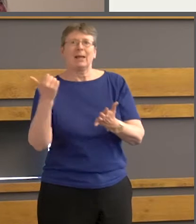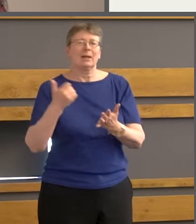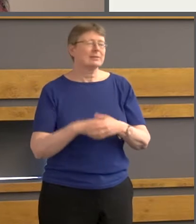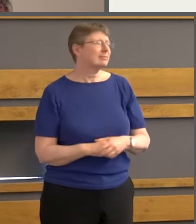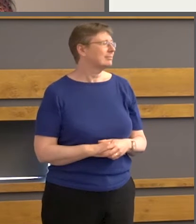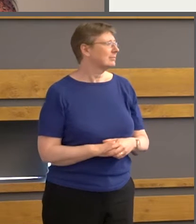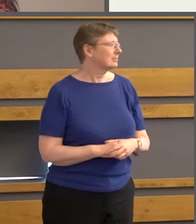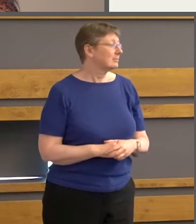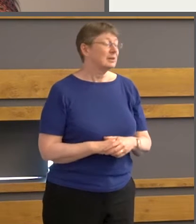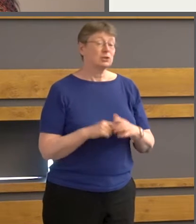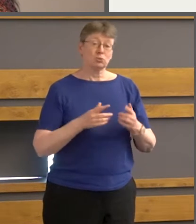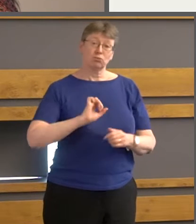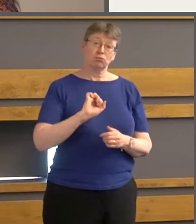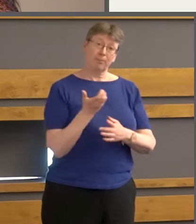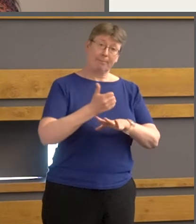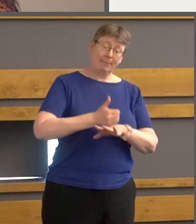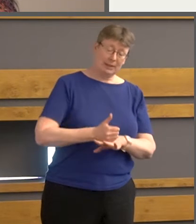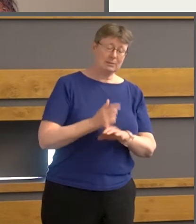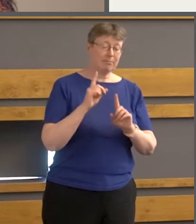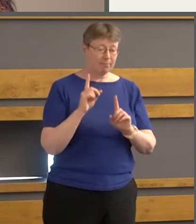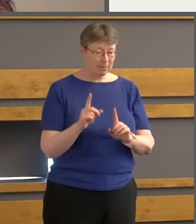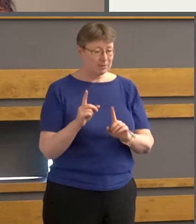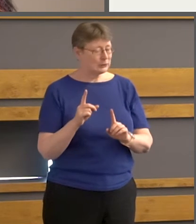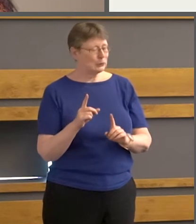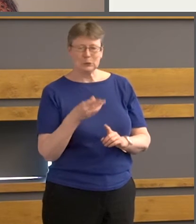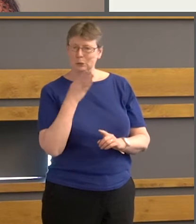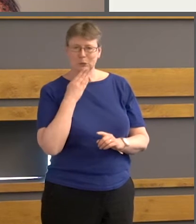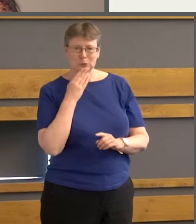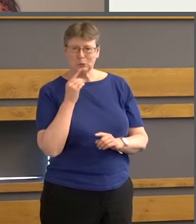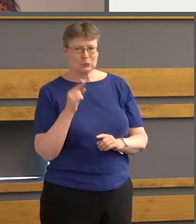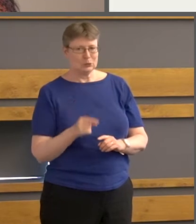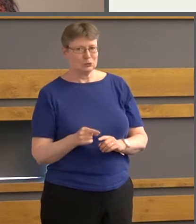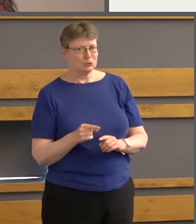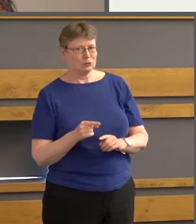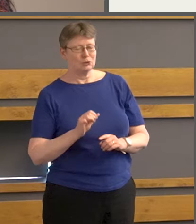Despite being a Scottish-based enterprise, they avoided using Scottish or North British in its name